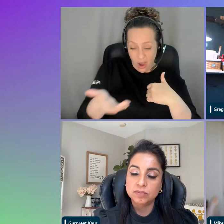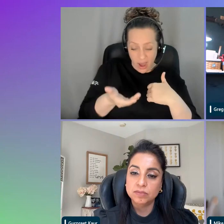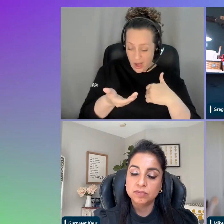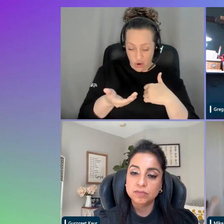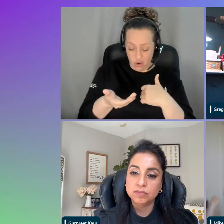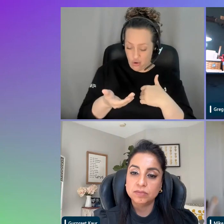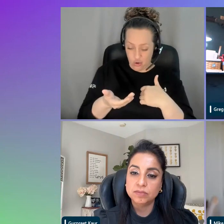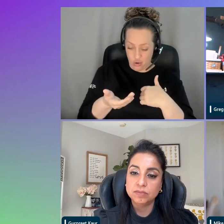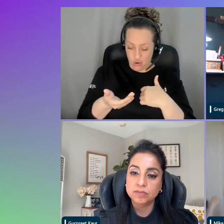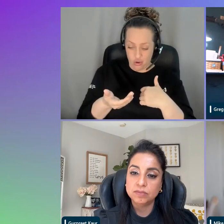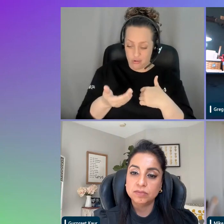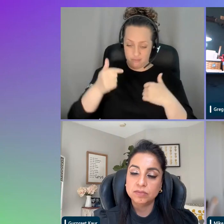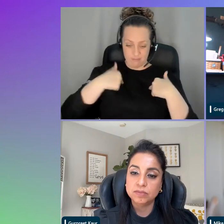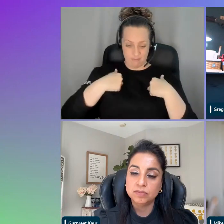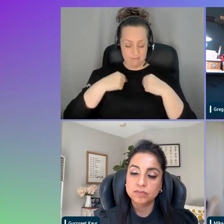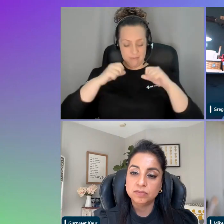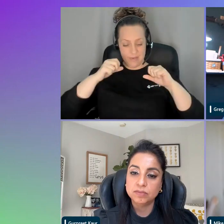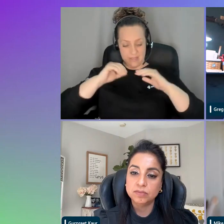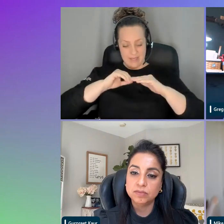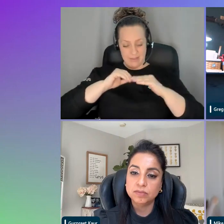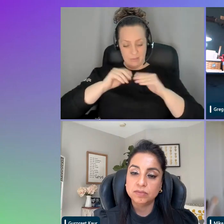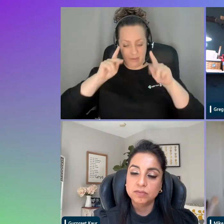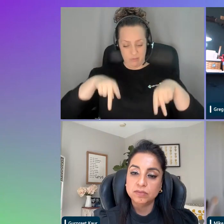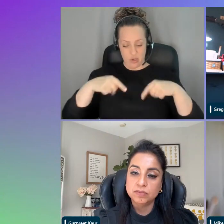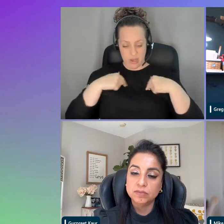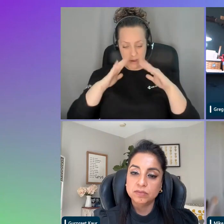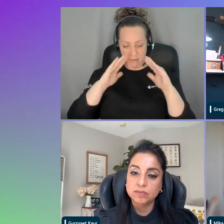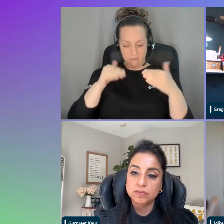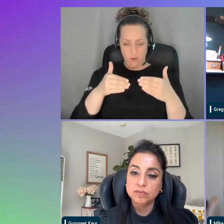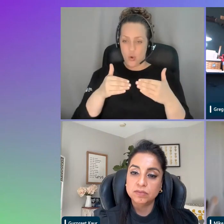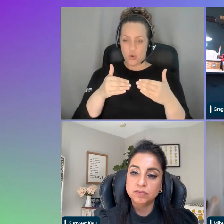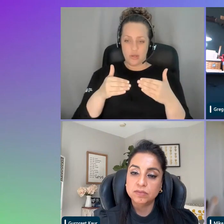you're hired into a role that's like accessibility person and that's your focus, you're way past is the company committed?